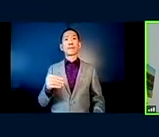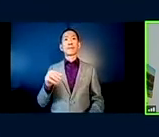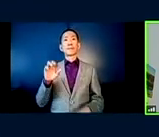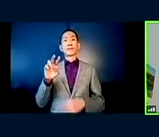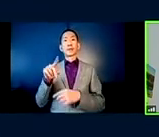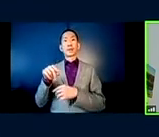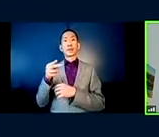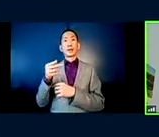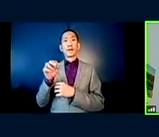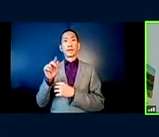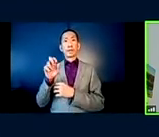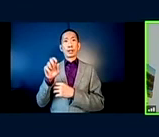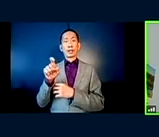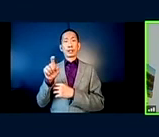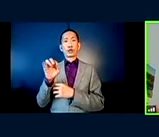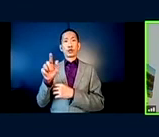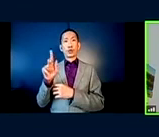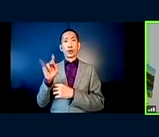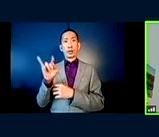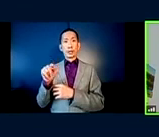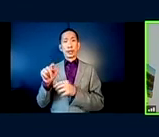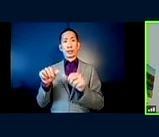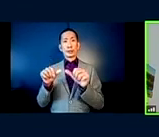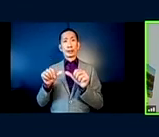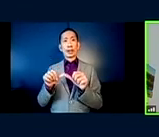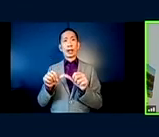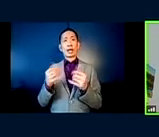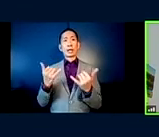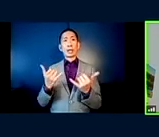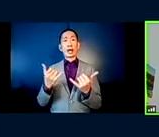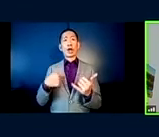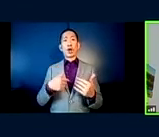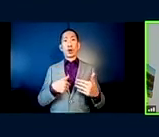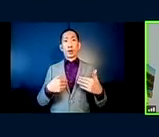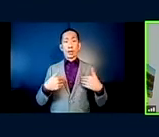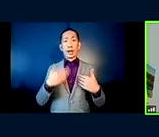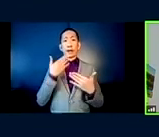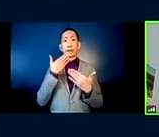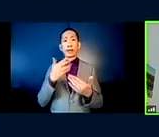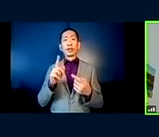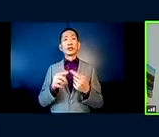RESEARCH RESPONSE SITE, AND ON THE PHOENIX TOOL KIT SITE. IN BOTH OF THESE WE NOW HAVE,